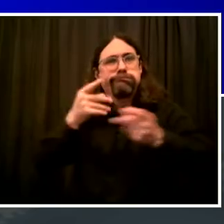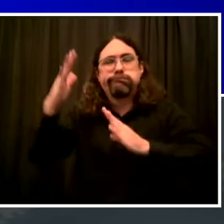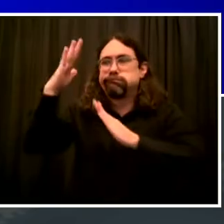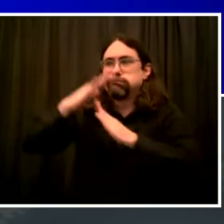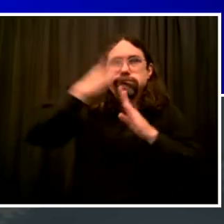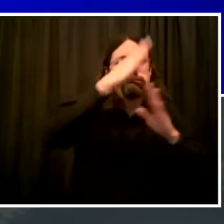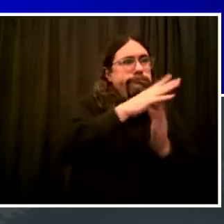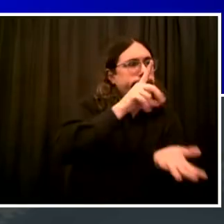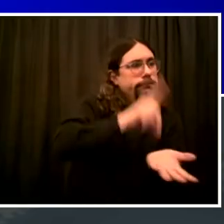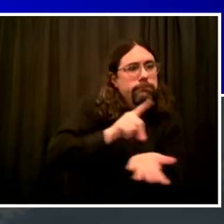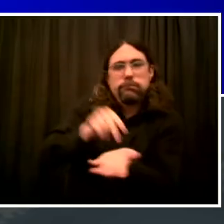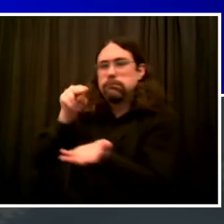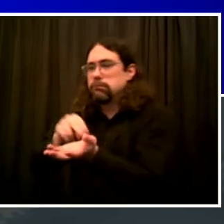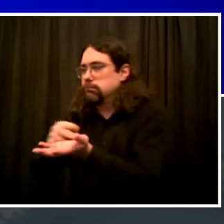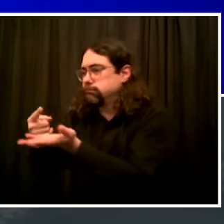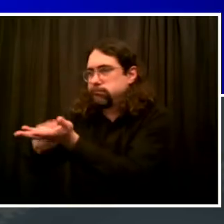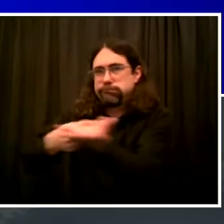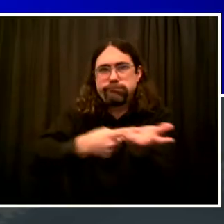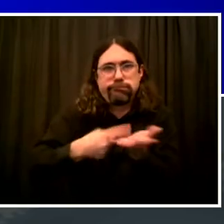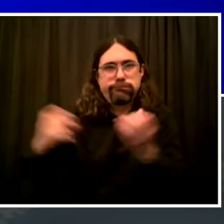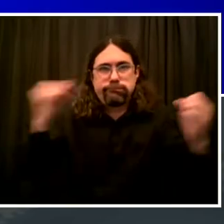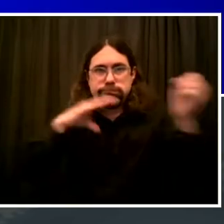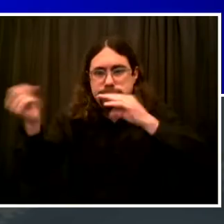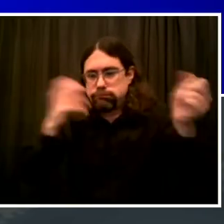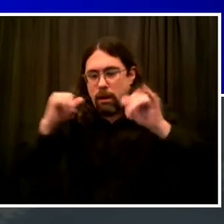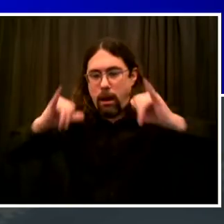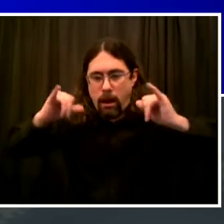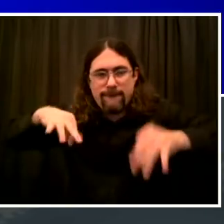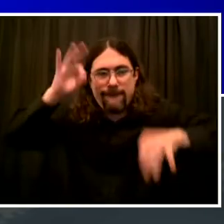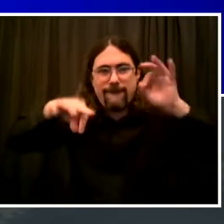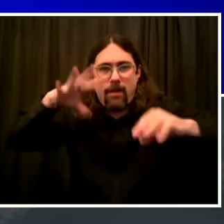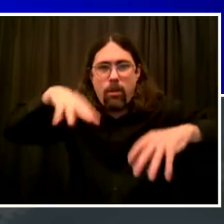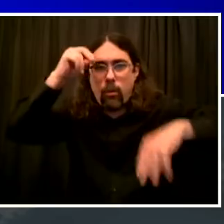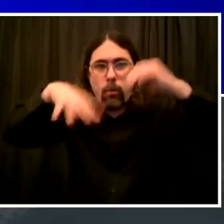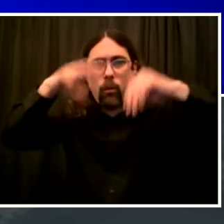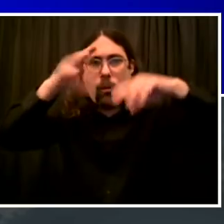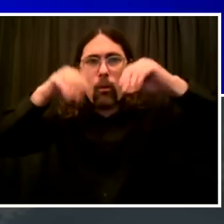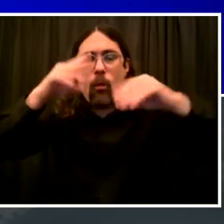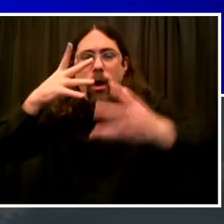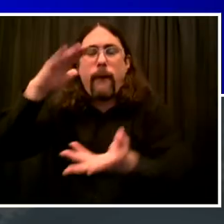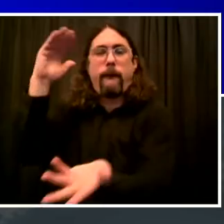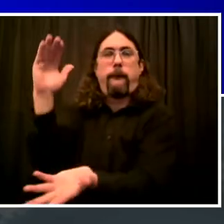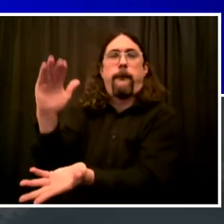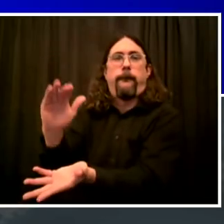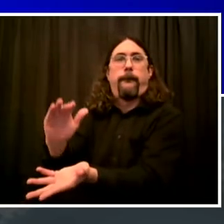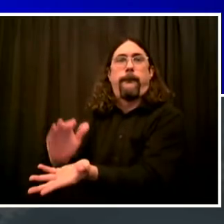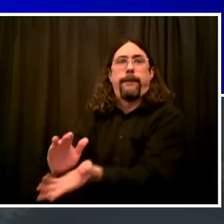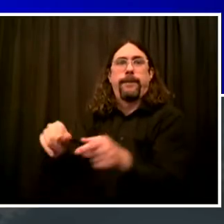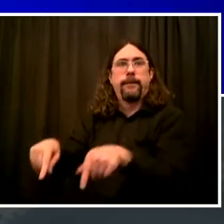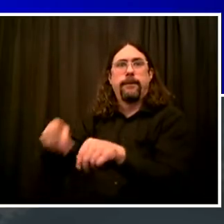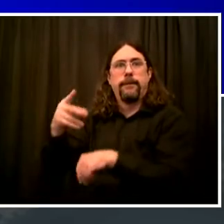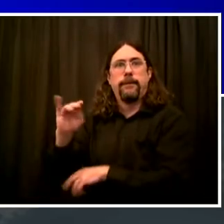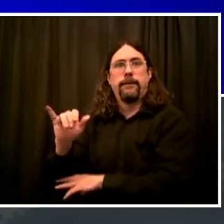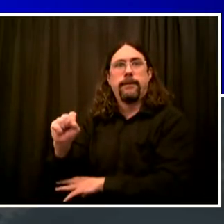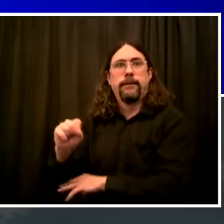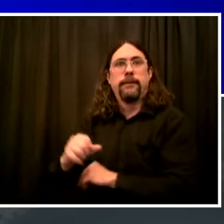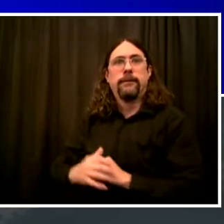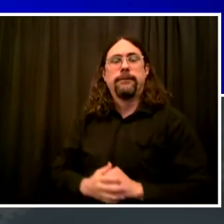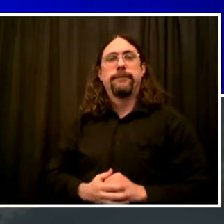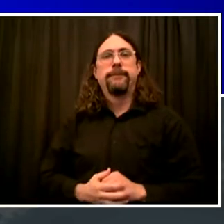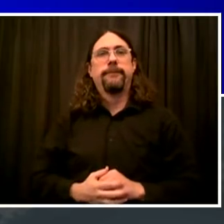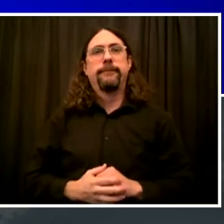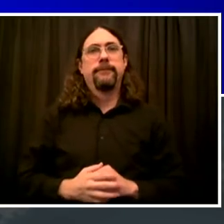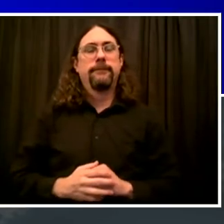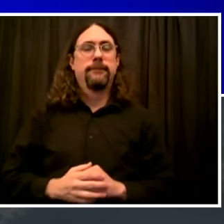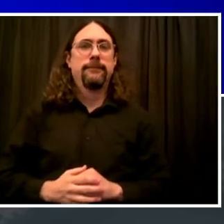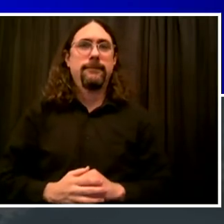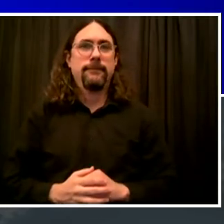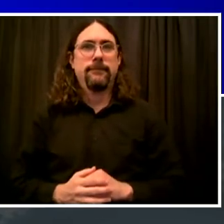WAY.